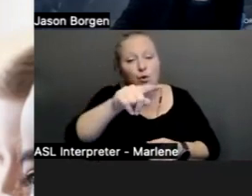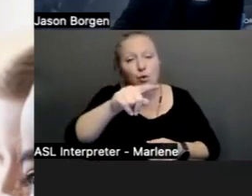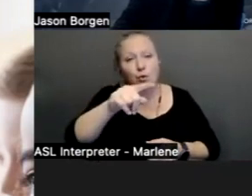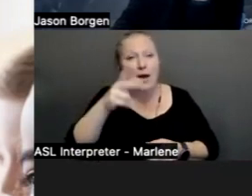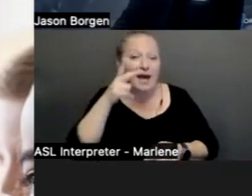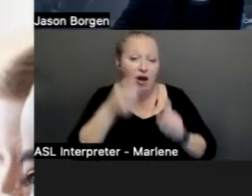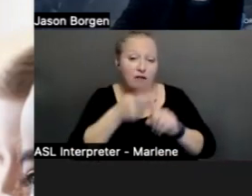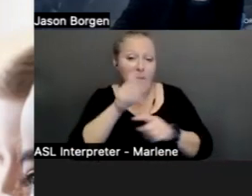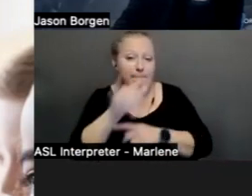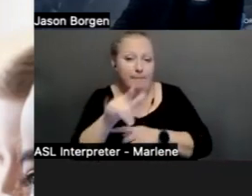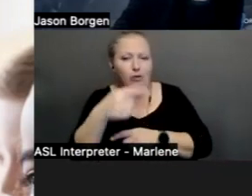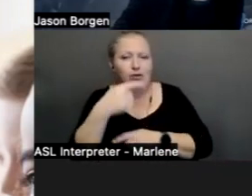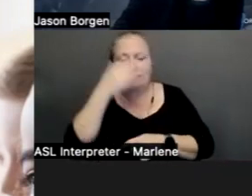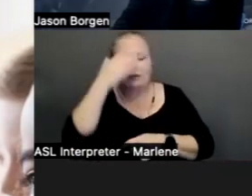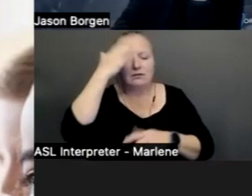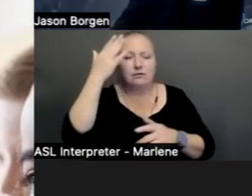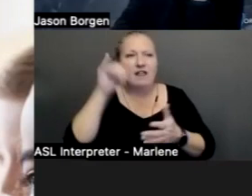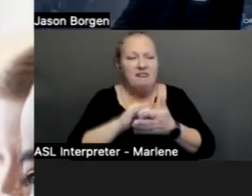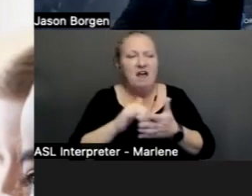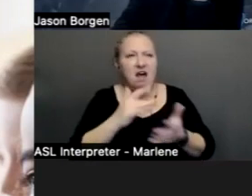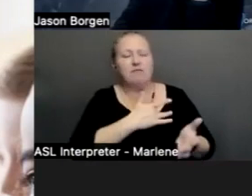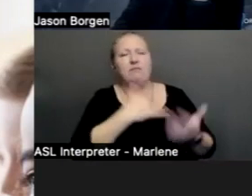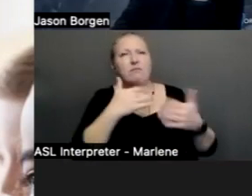from Bill and you're like, Oh my goodness, that really resonates or I have a thought about that.